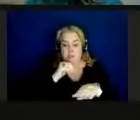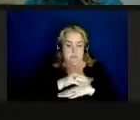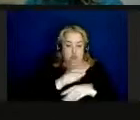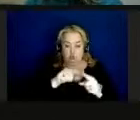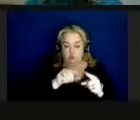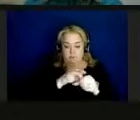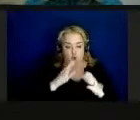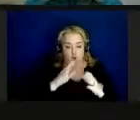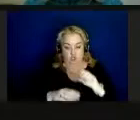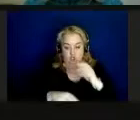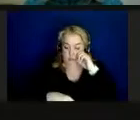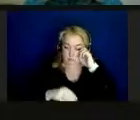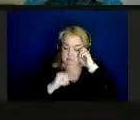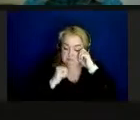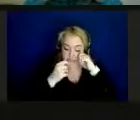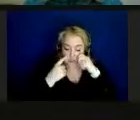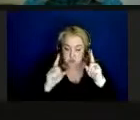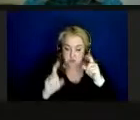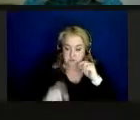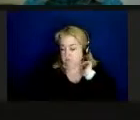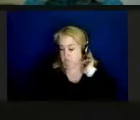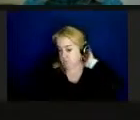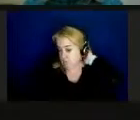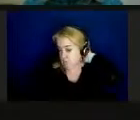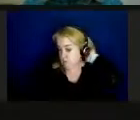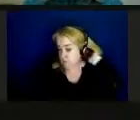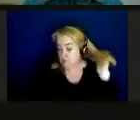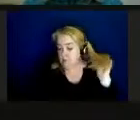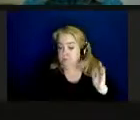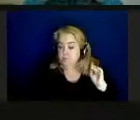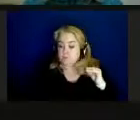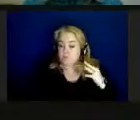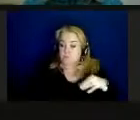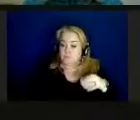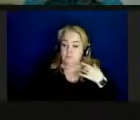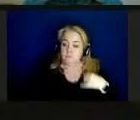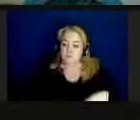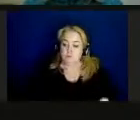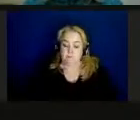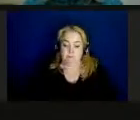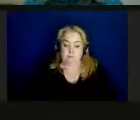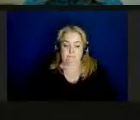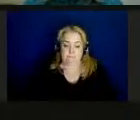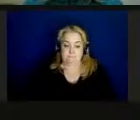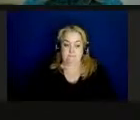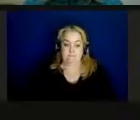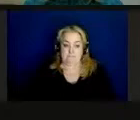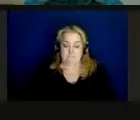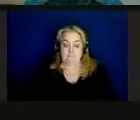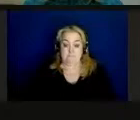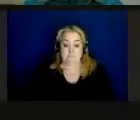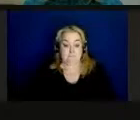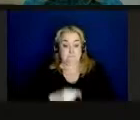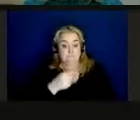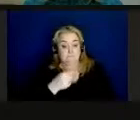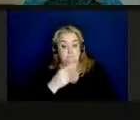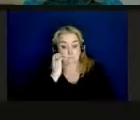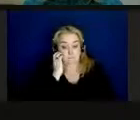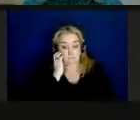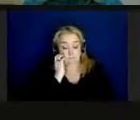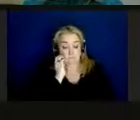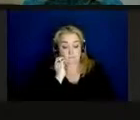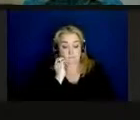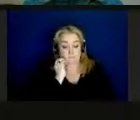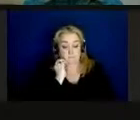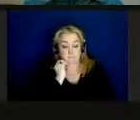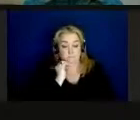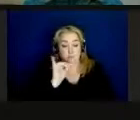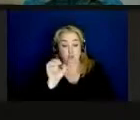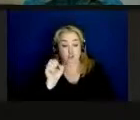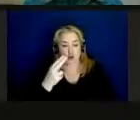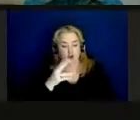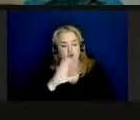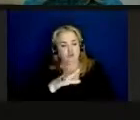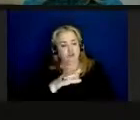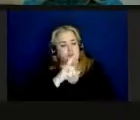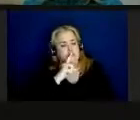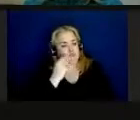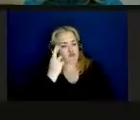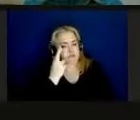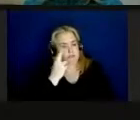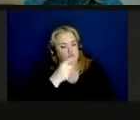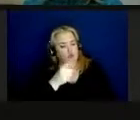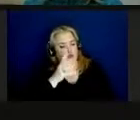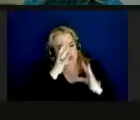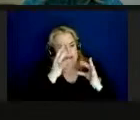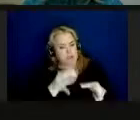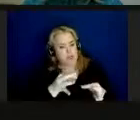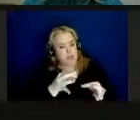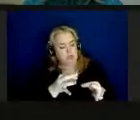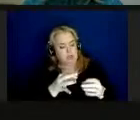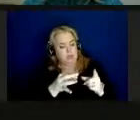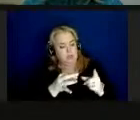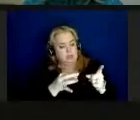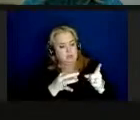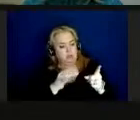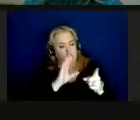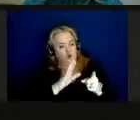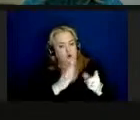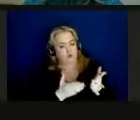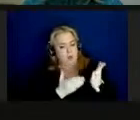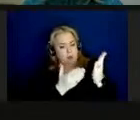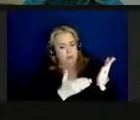DAY THAT WE COULD WITHDRAW IT